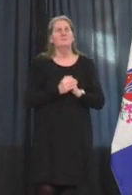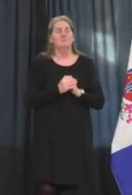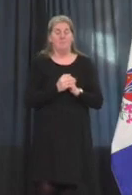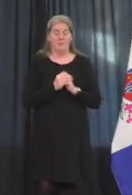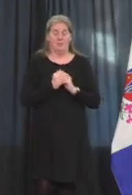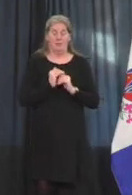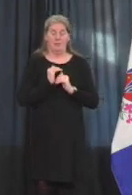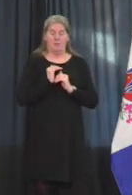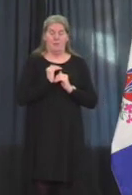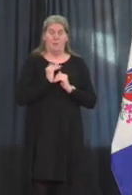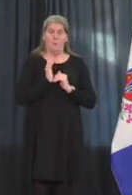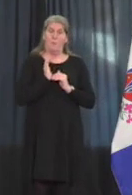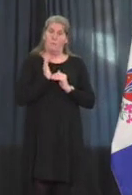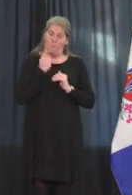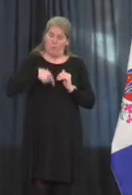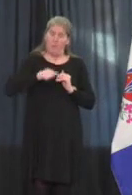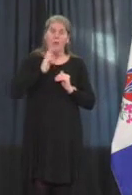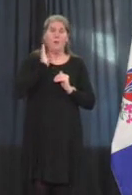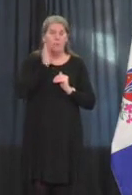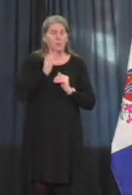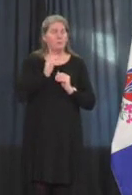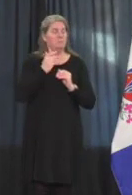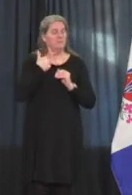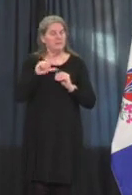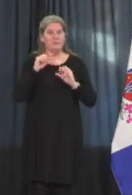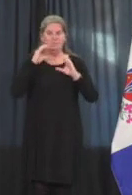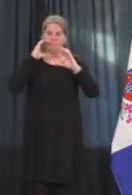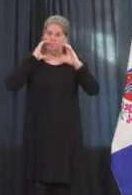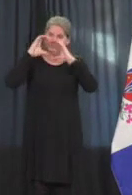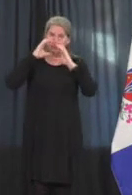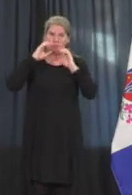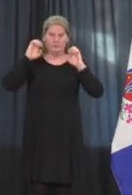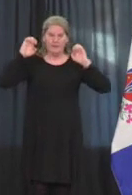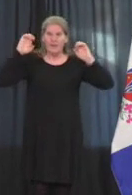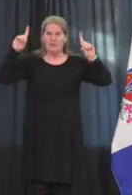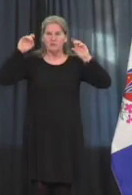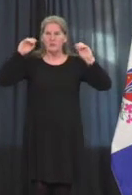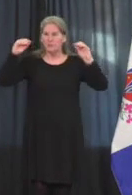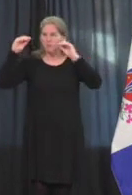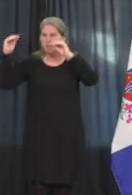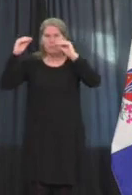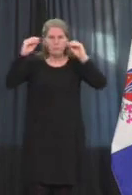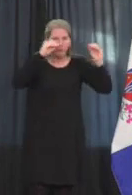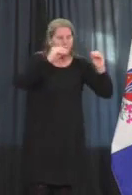CONTINUE TO COMMUNICATE. EDUCATION IS THE BEST TOOL TOWARDS ENFORCEMENT AND